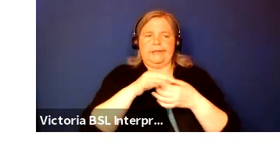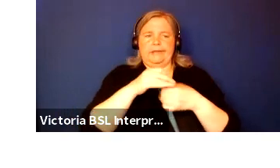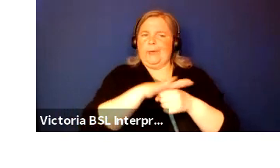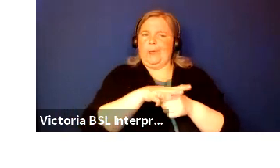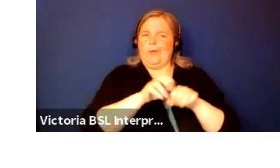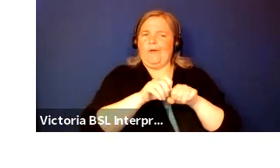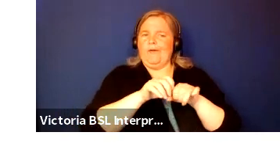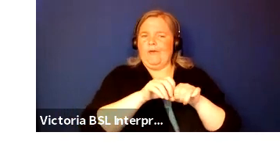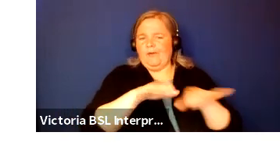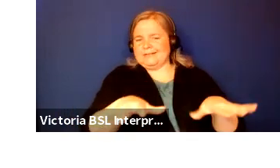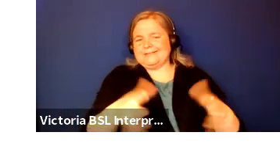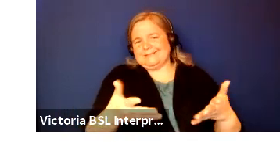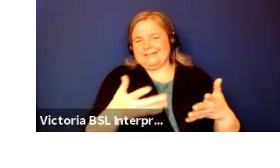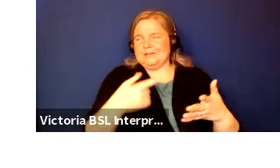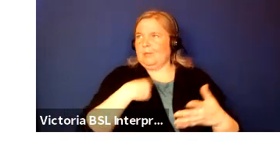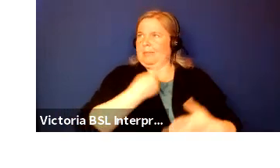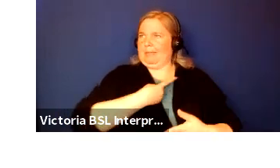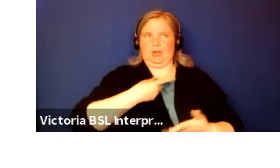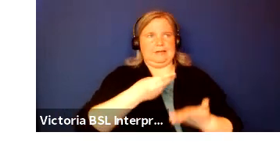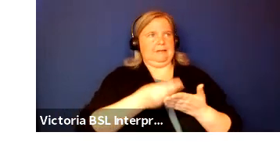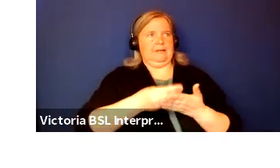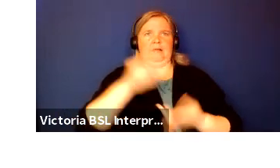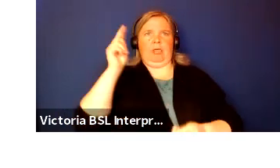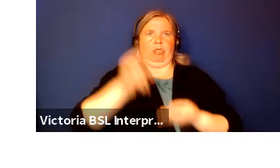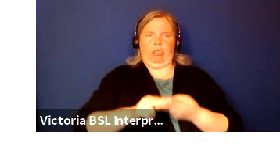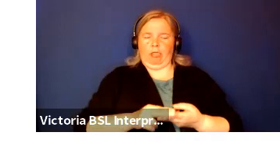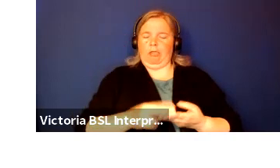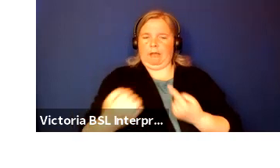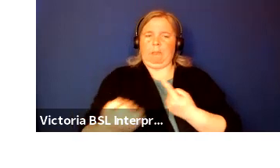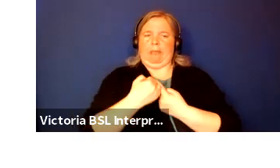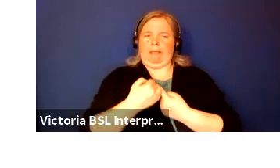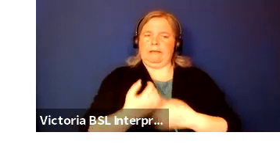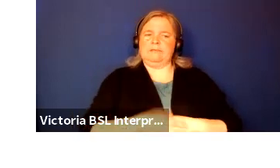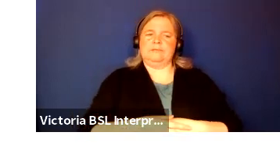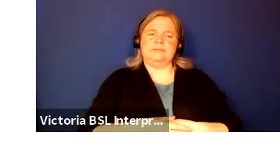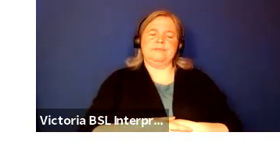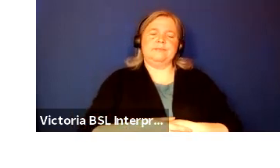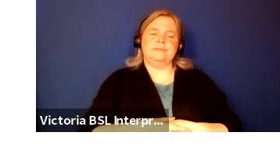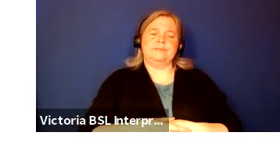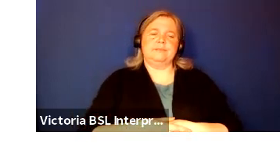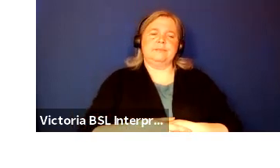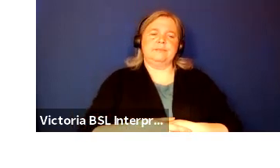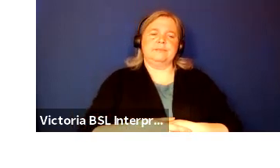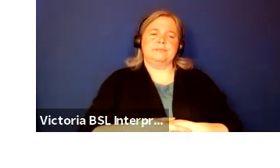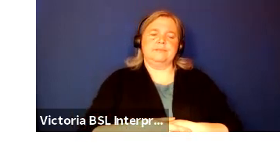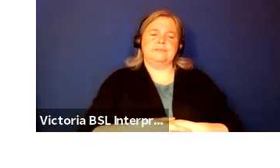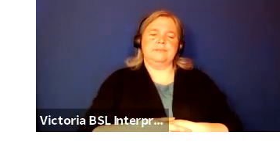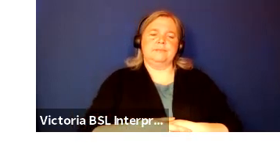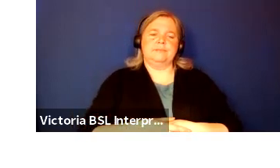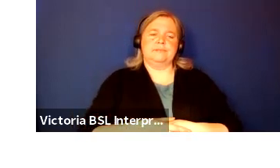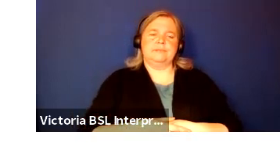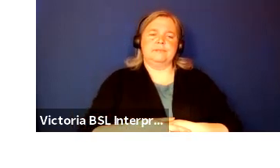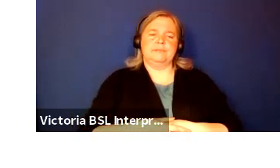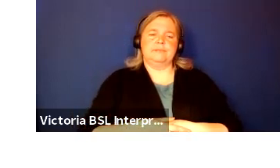Priority are to identify persons with disability and